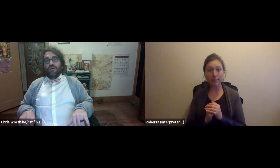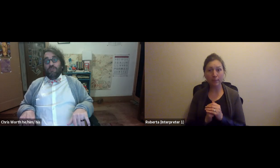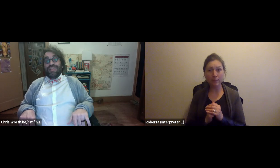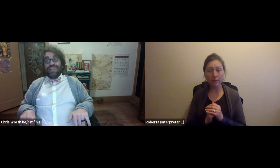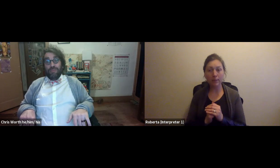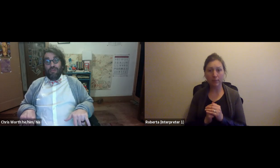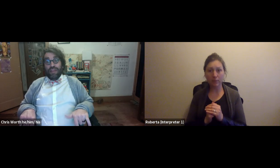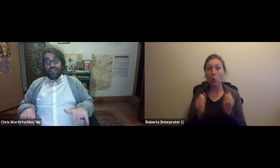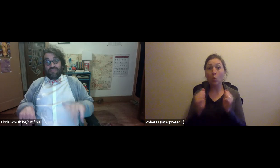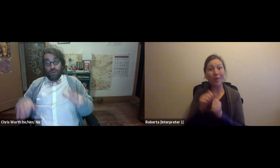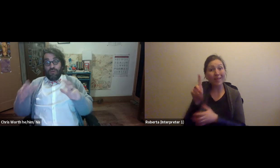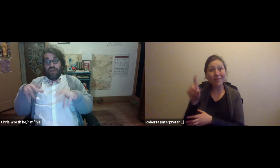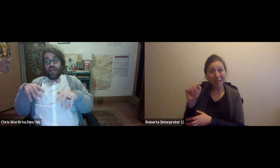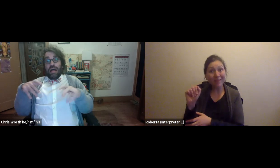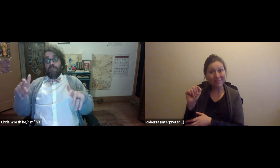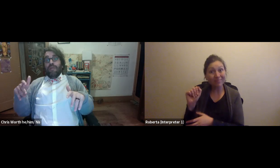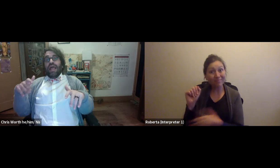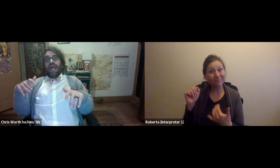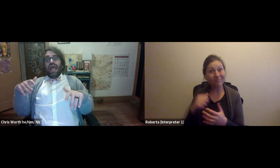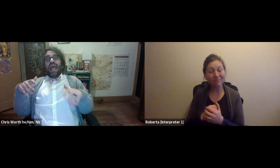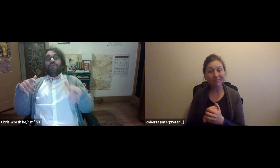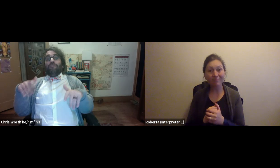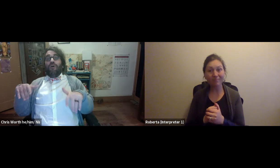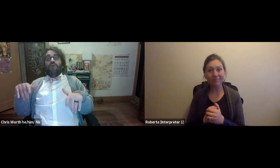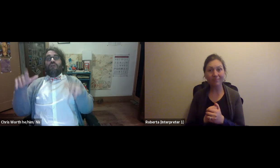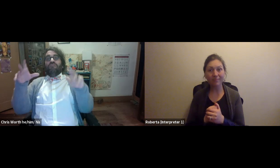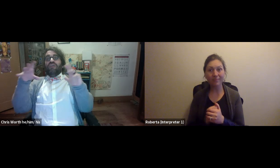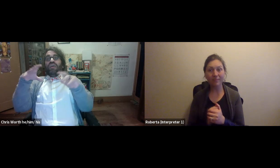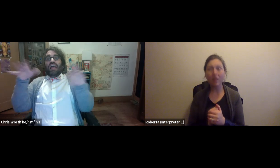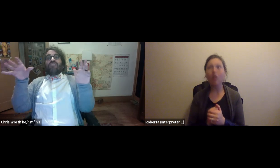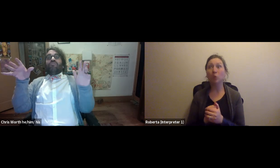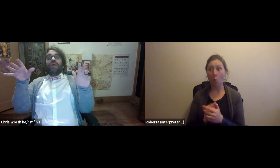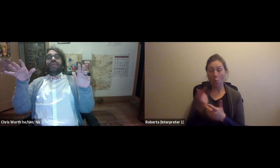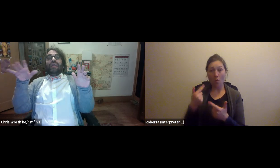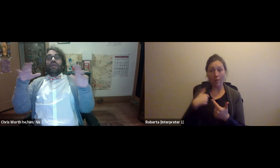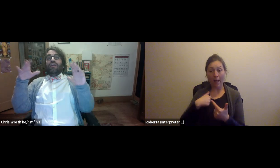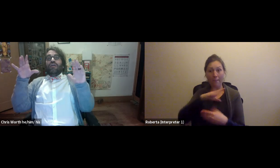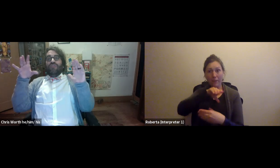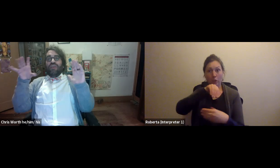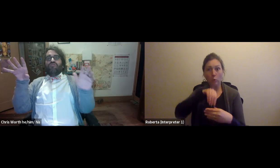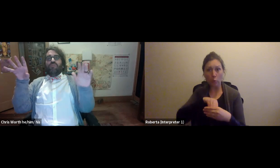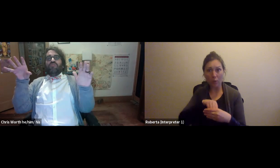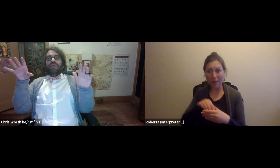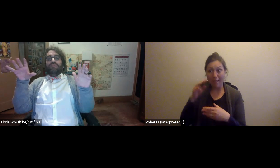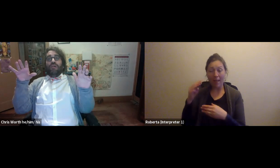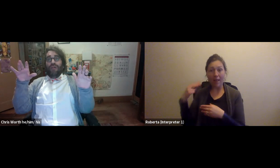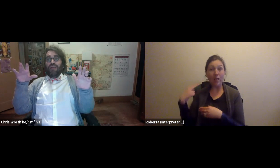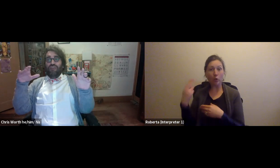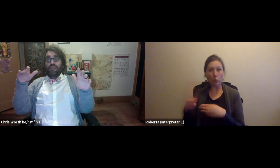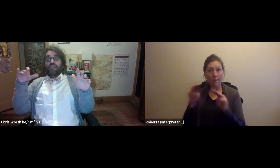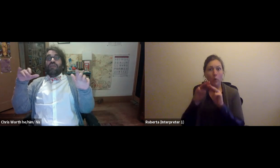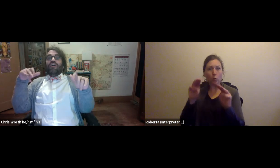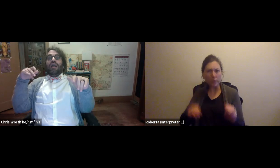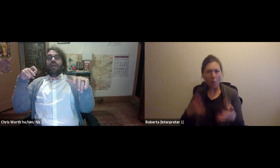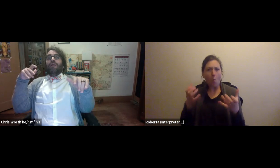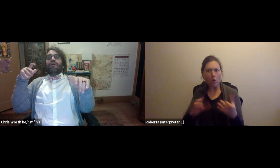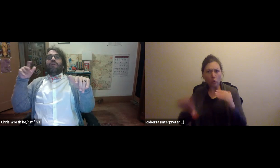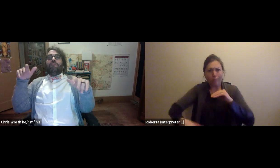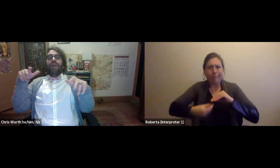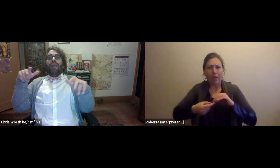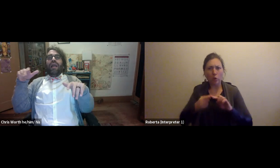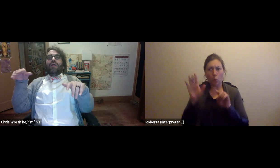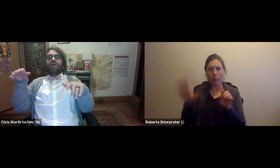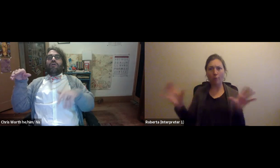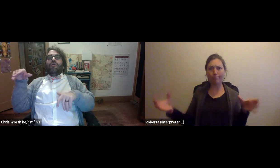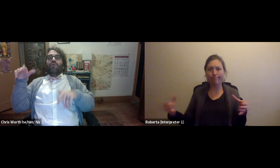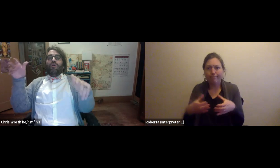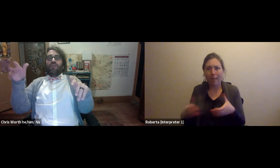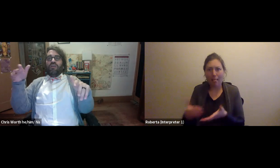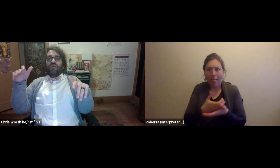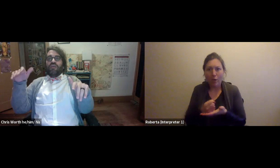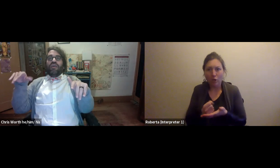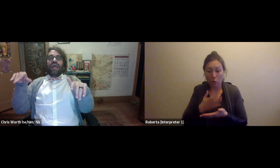with disabilities, so as a part of expanding the history museum's collection, my work and